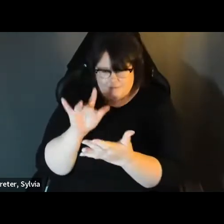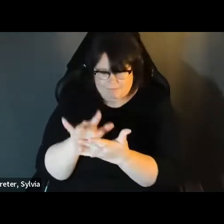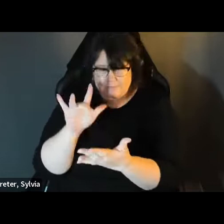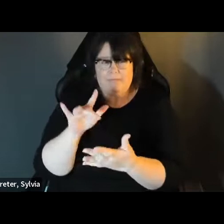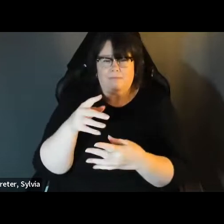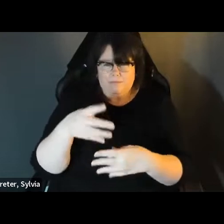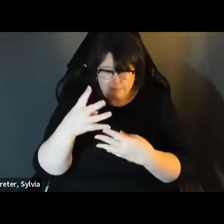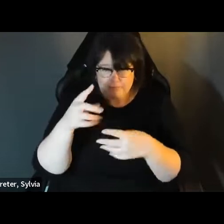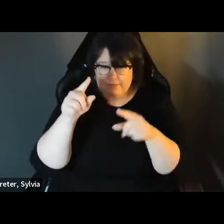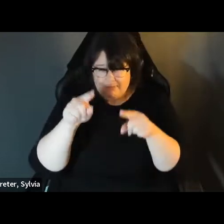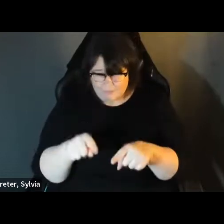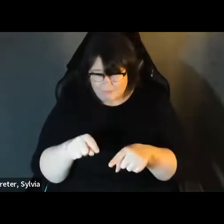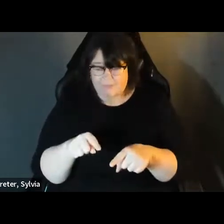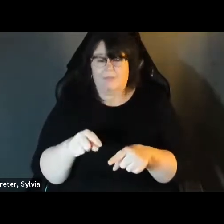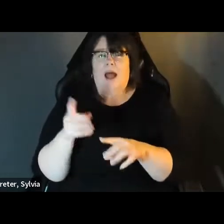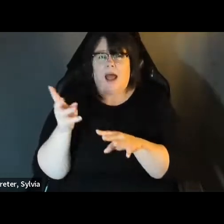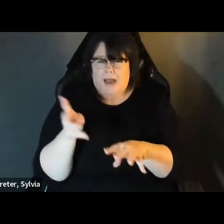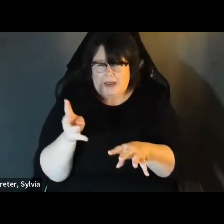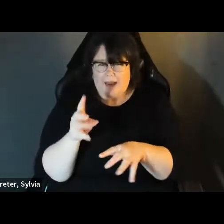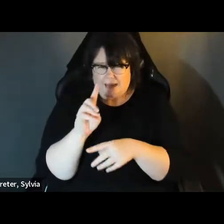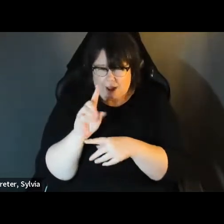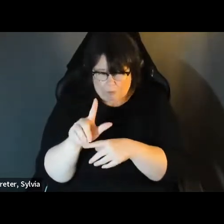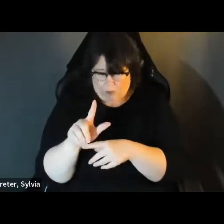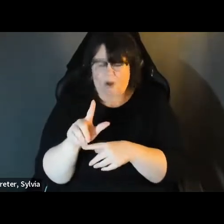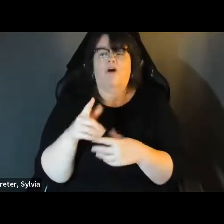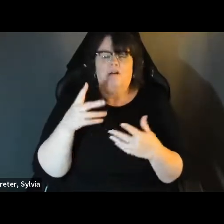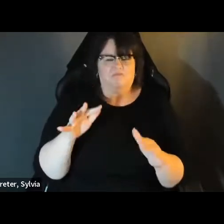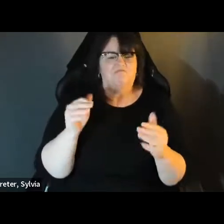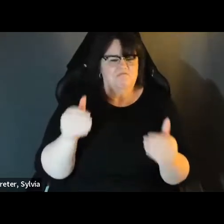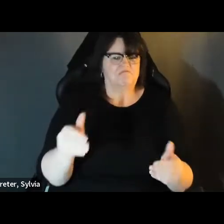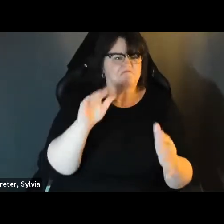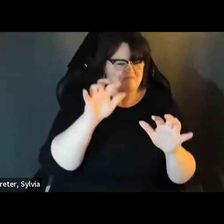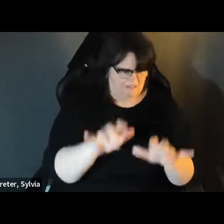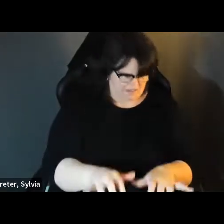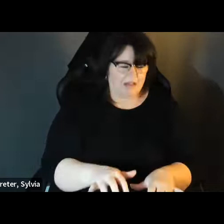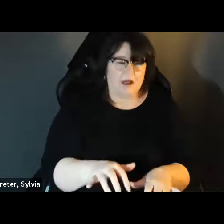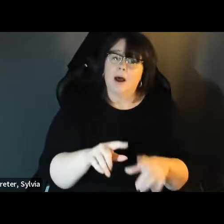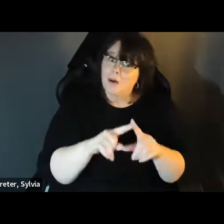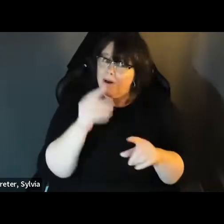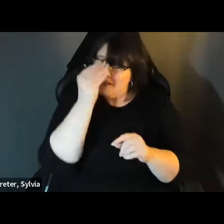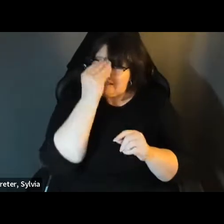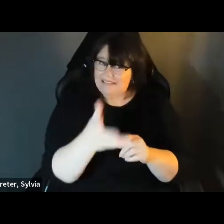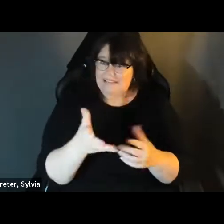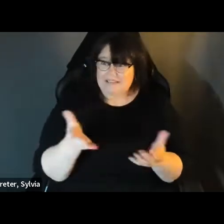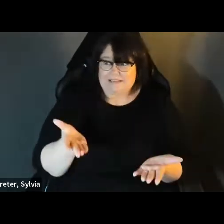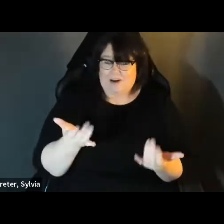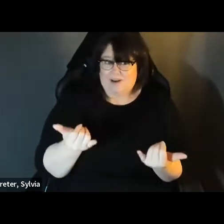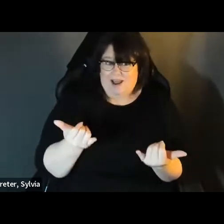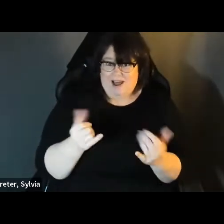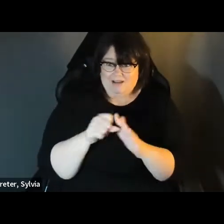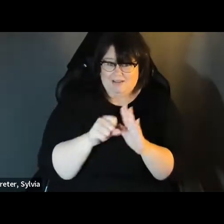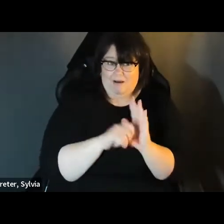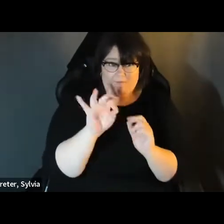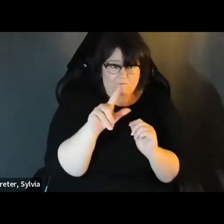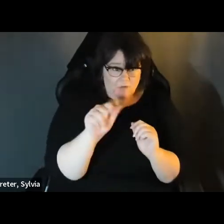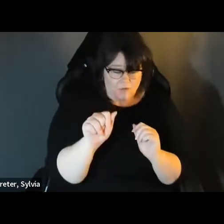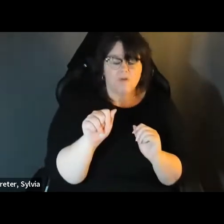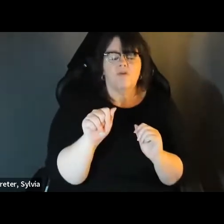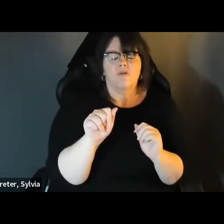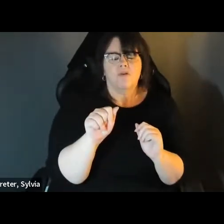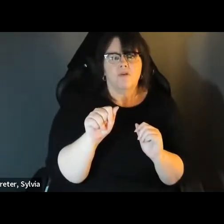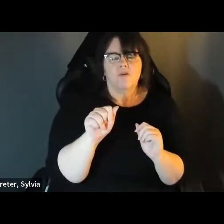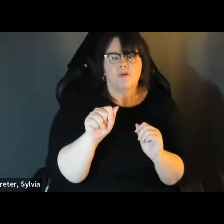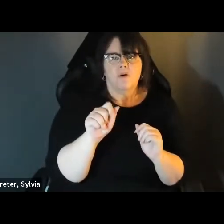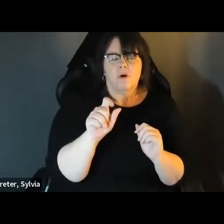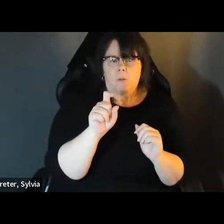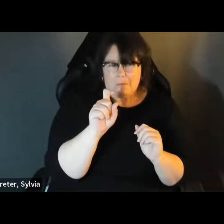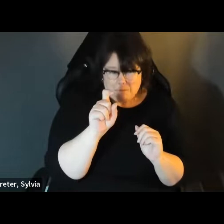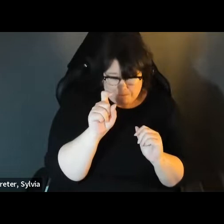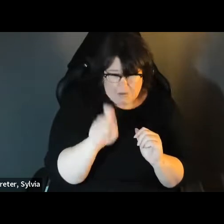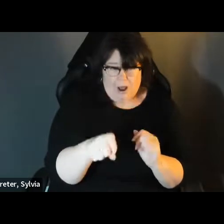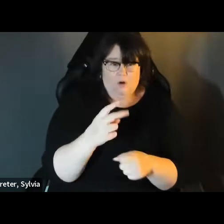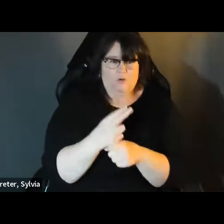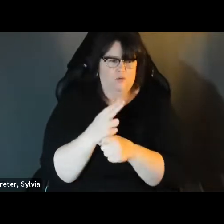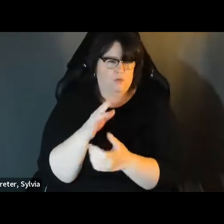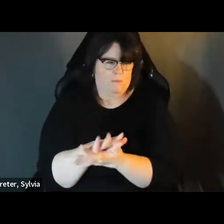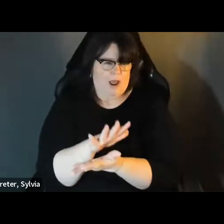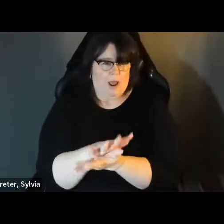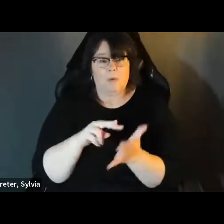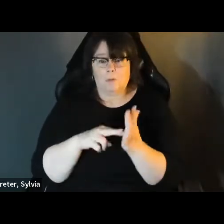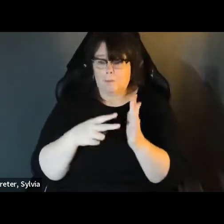Now, the problem is that right now, in the State of Florida, and this speaks to your thing right now in the State of Florida, it has to be on paper, so therefore, a Vbm is fine.